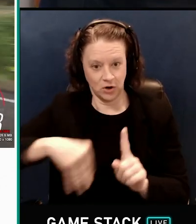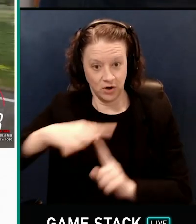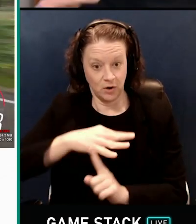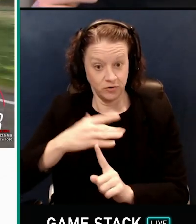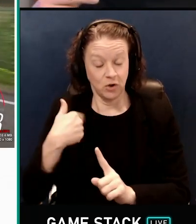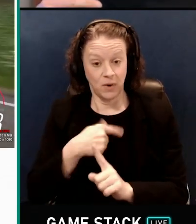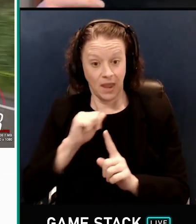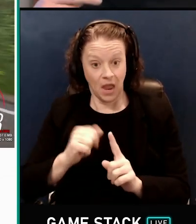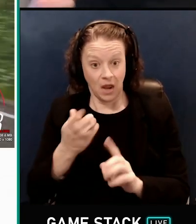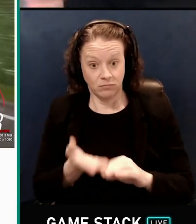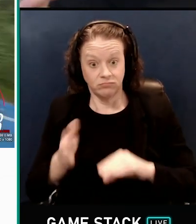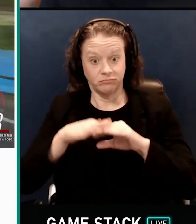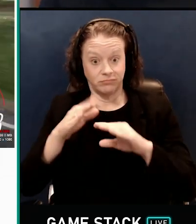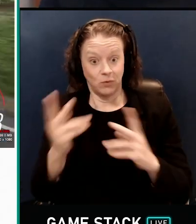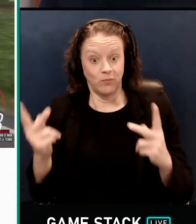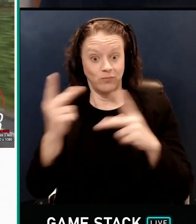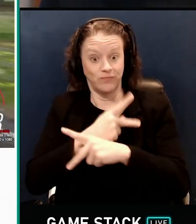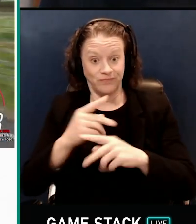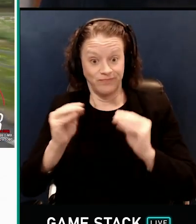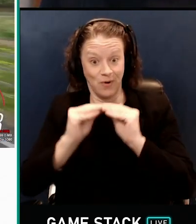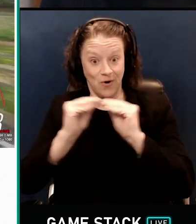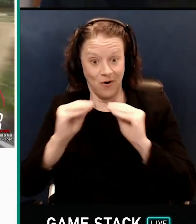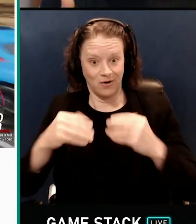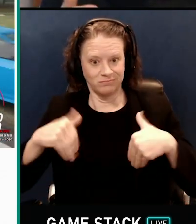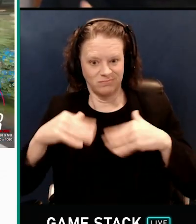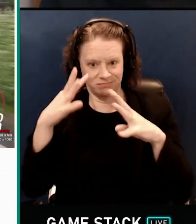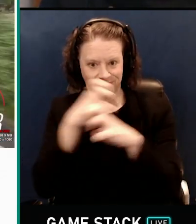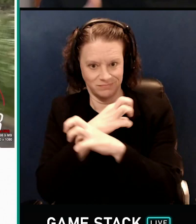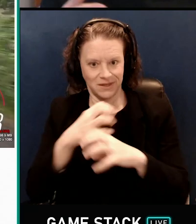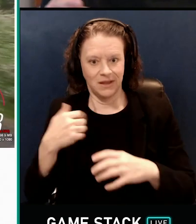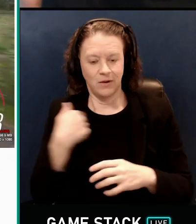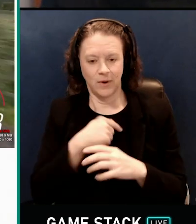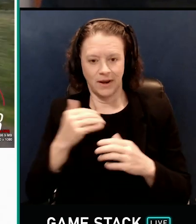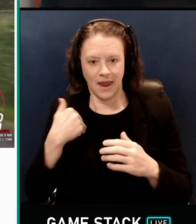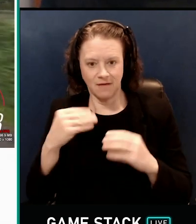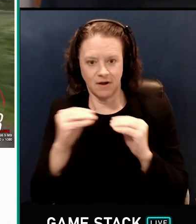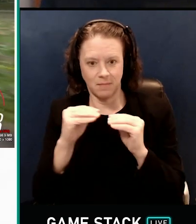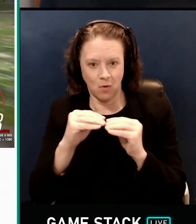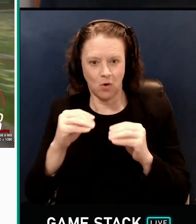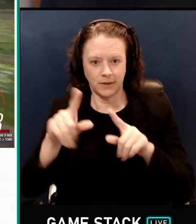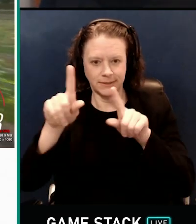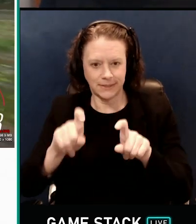We can have scenarios that we run one after another, and so we can form this. This concept of a test pass.